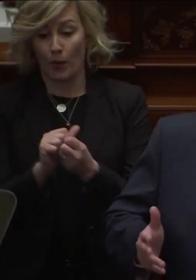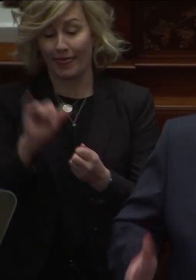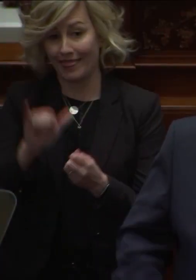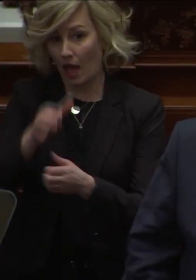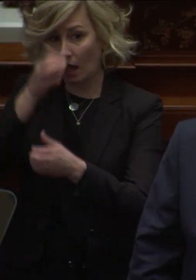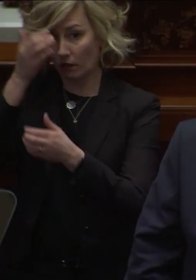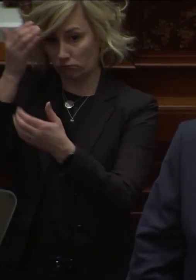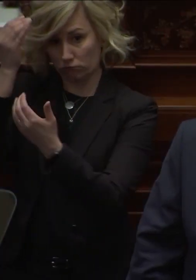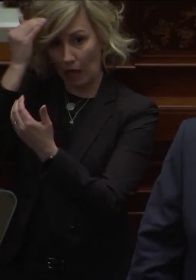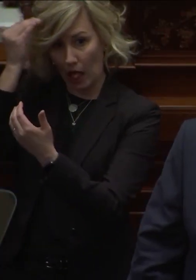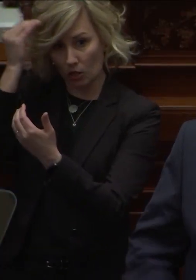RESPECT AND CIVILITY.